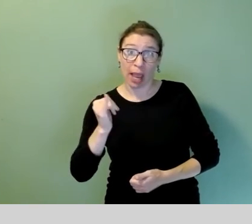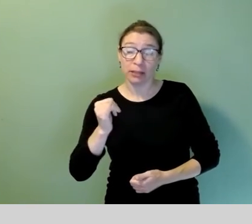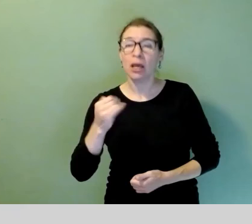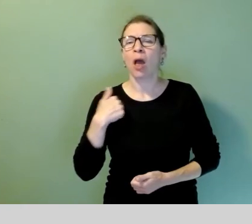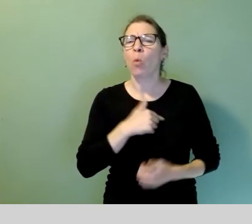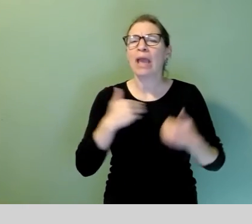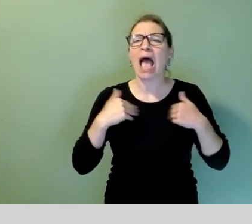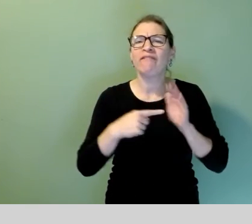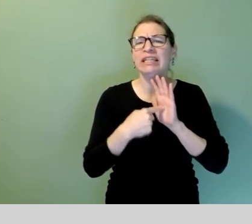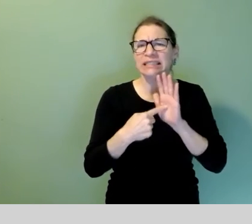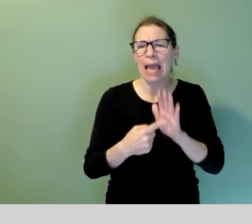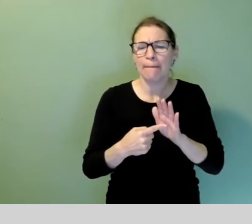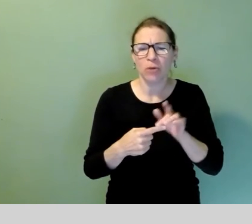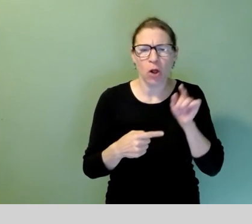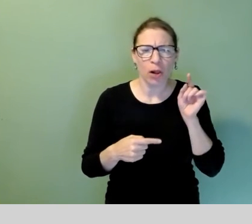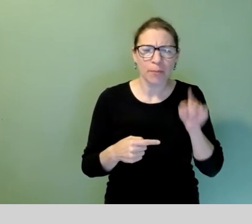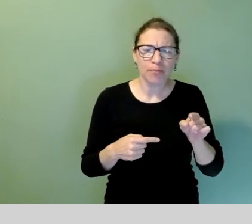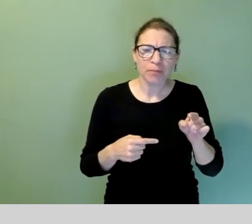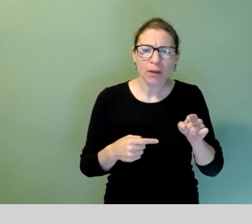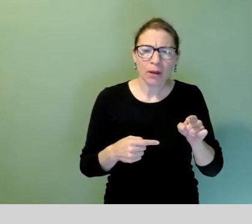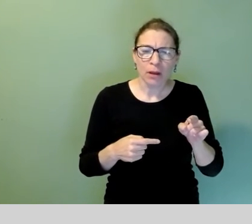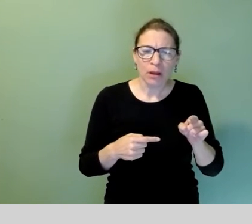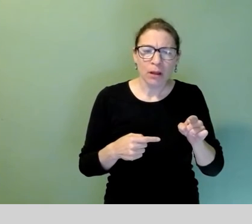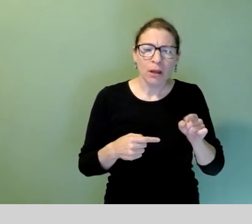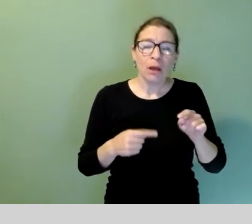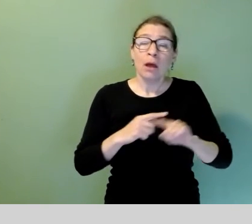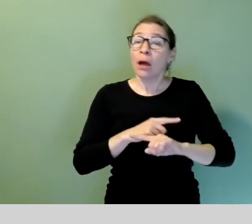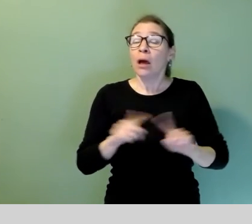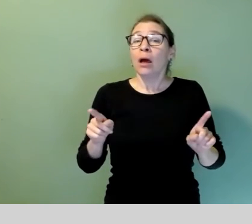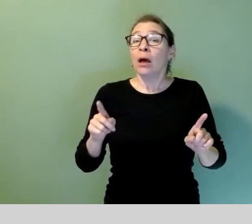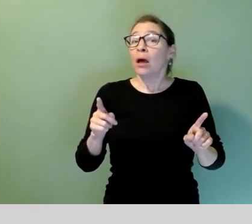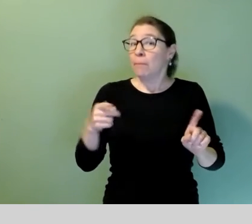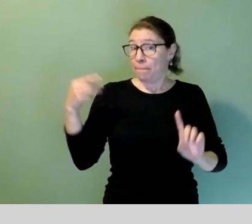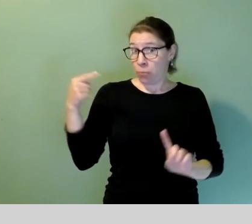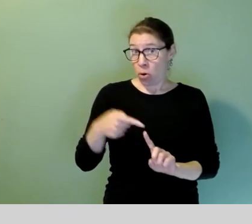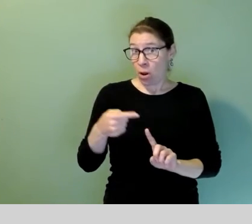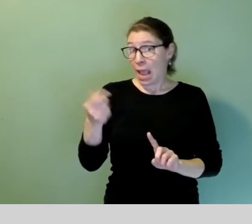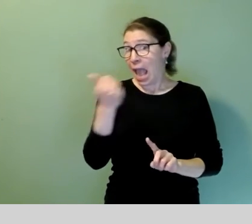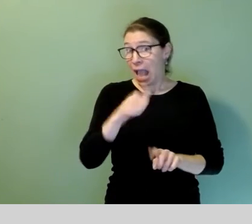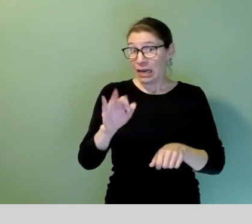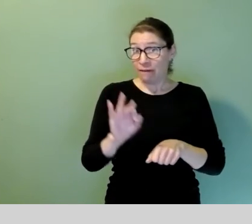on how to do this exactly, but essentially as long as you have any function